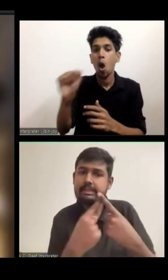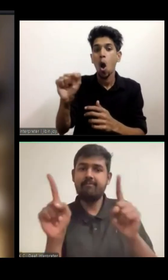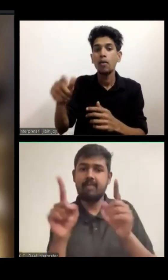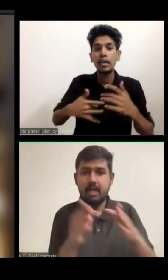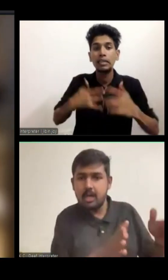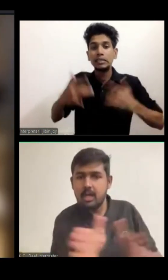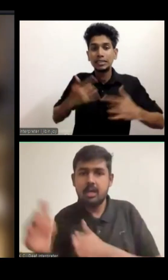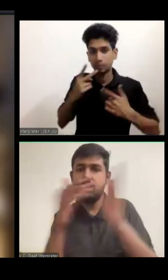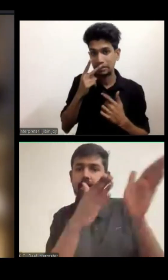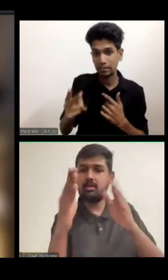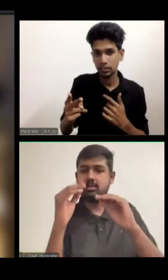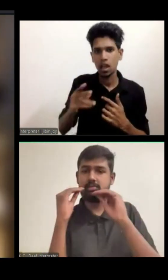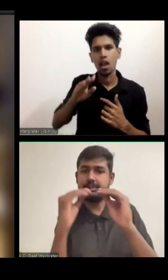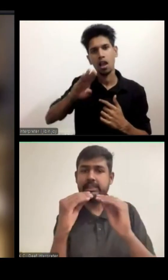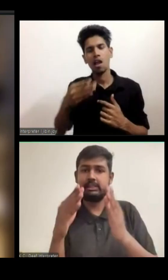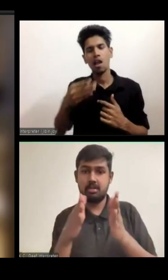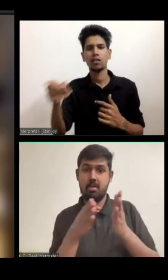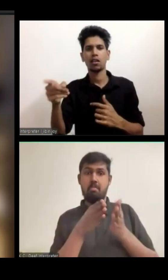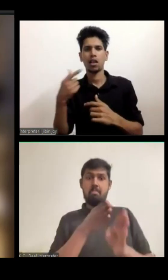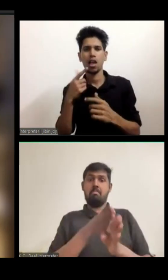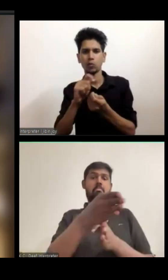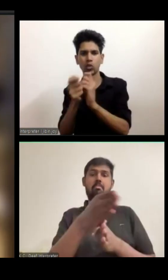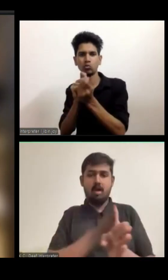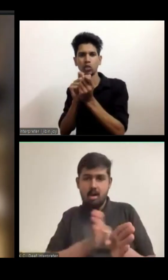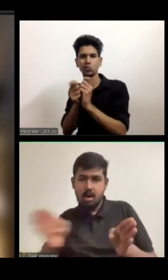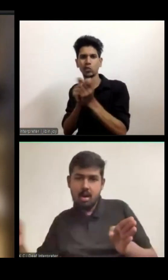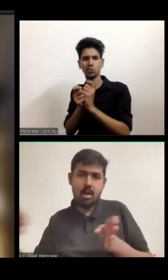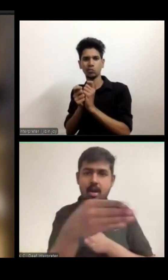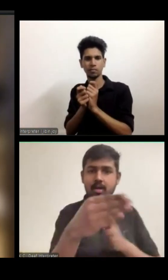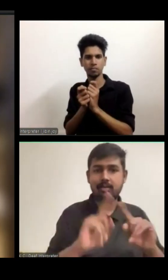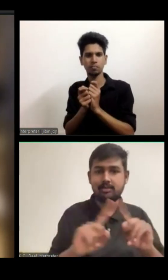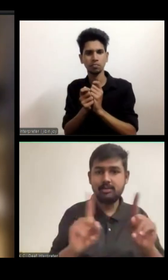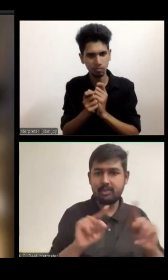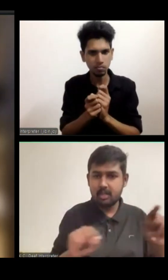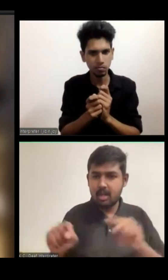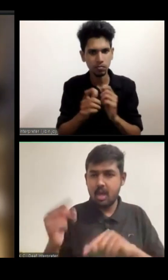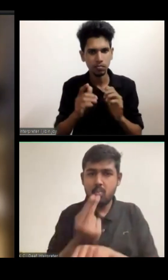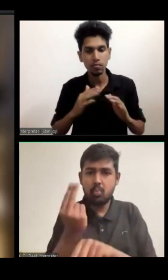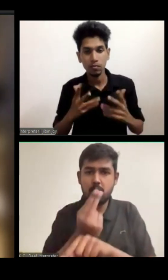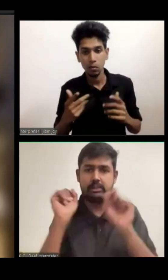That there is something out there... Which we have... But there could still be something... We don't have. Let us ask and pick.